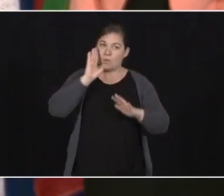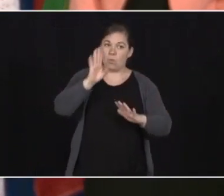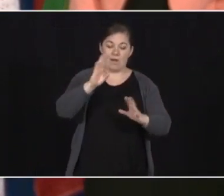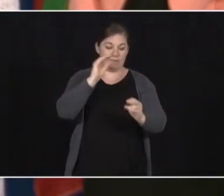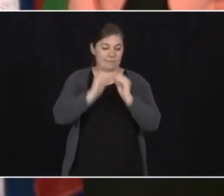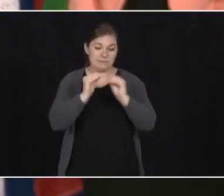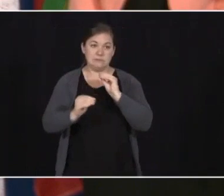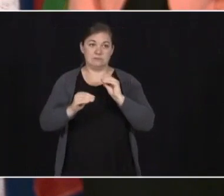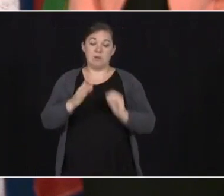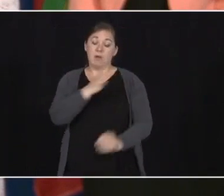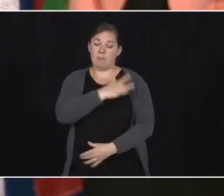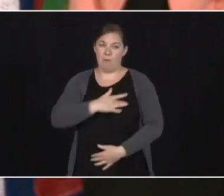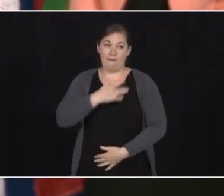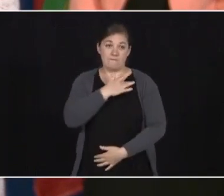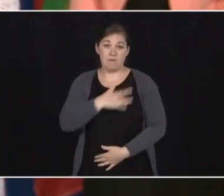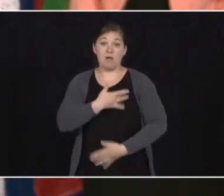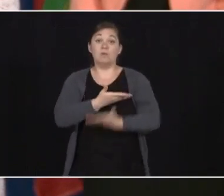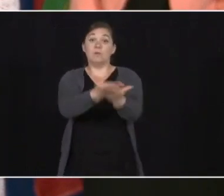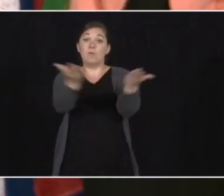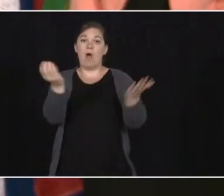And I promise the people of Ontario.